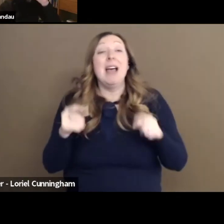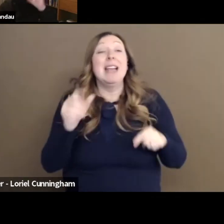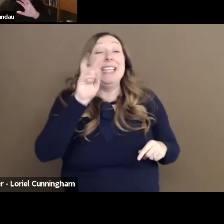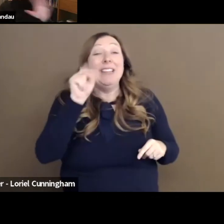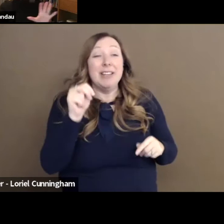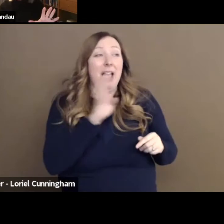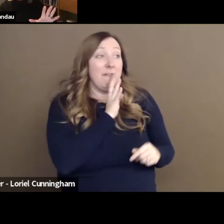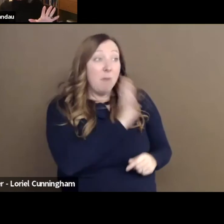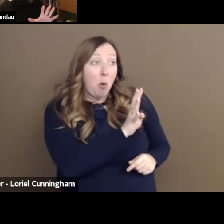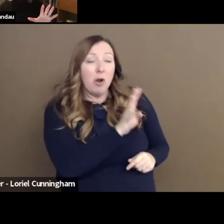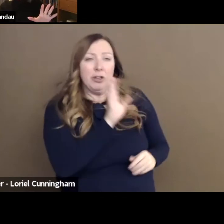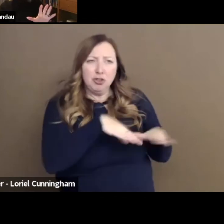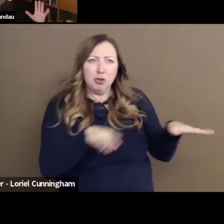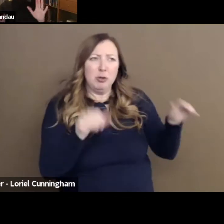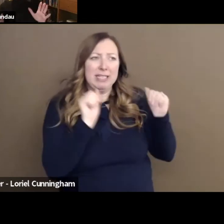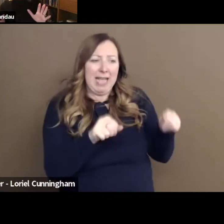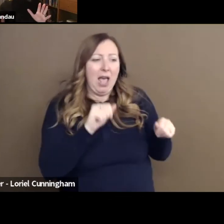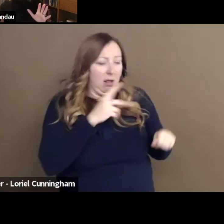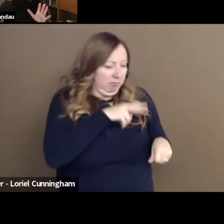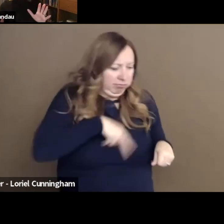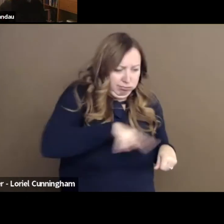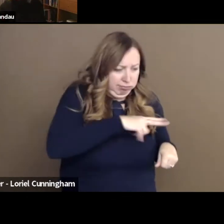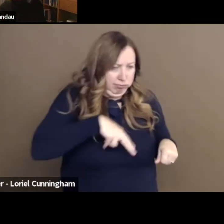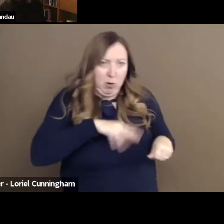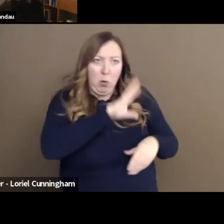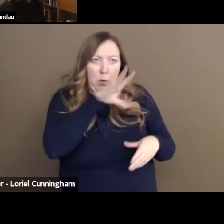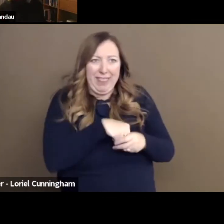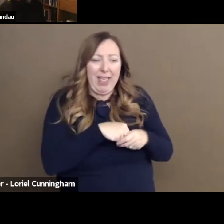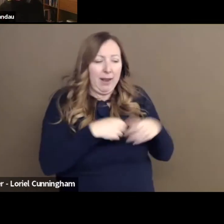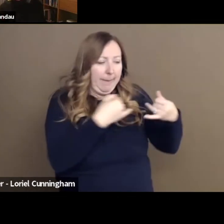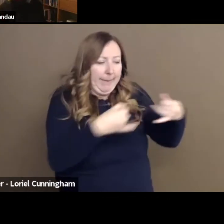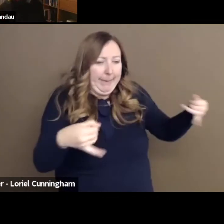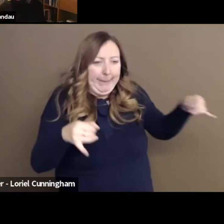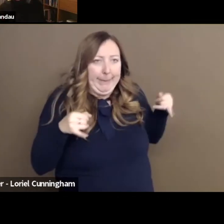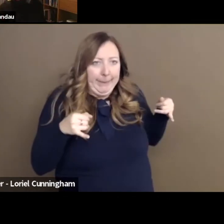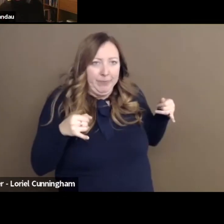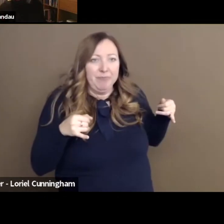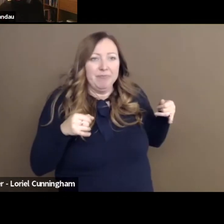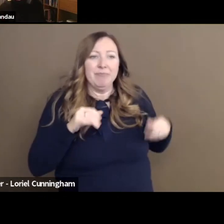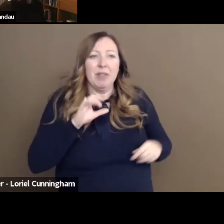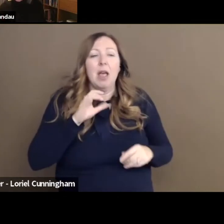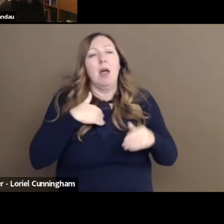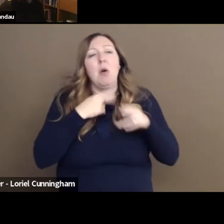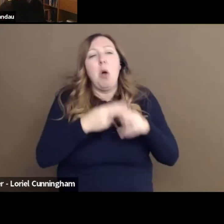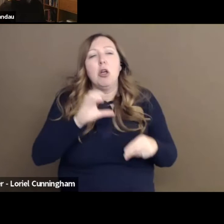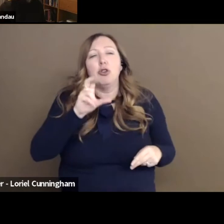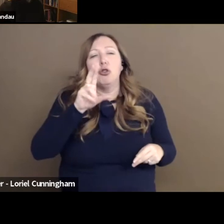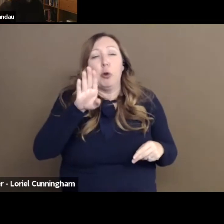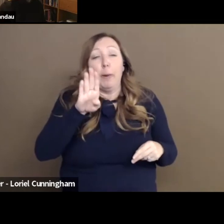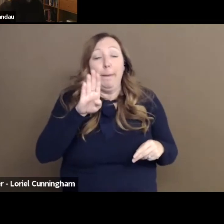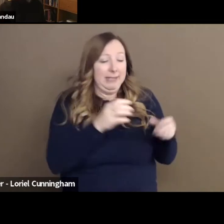they're very sensitive to the idea that there are boundaries and they're still doing this geometric